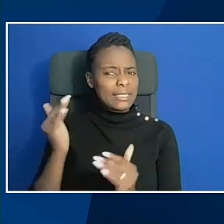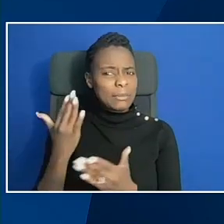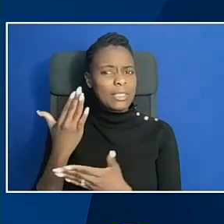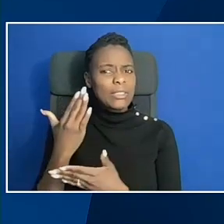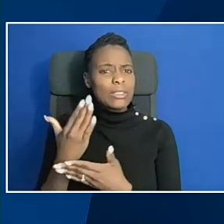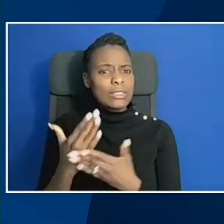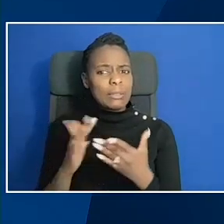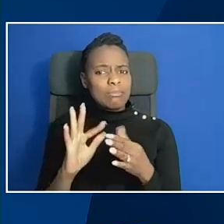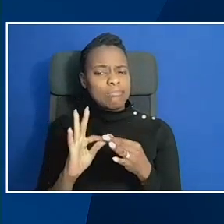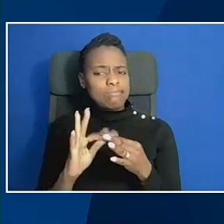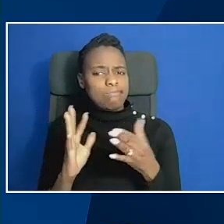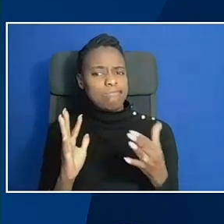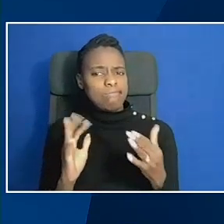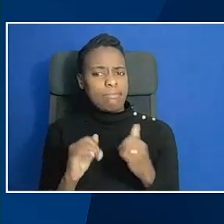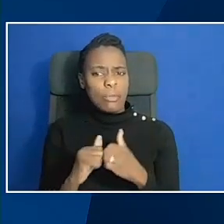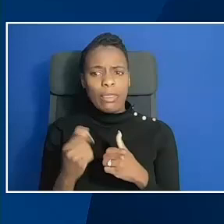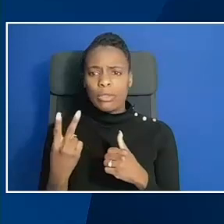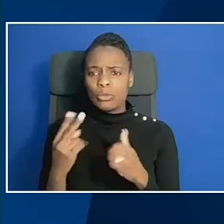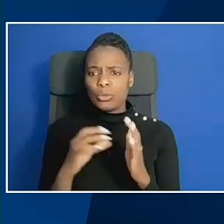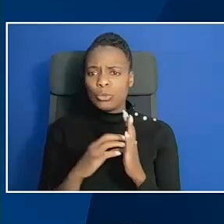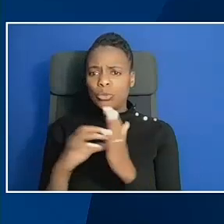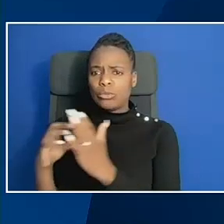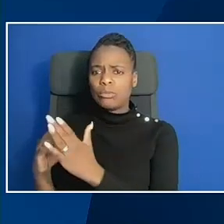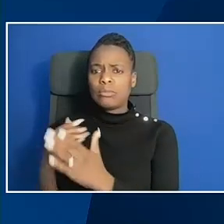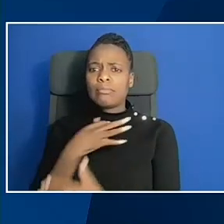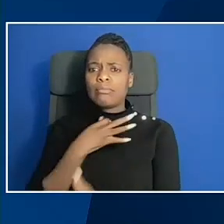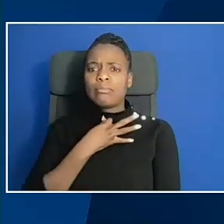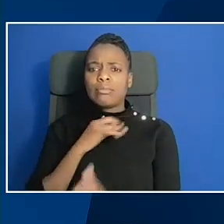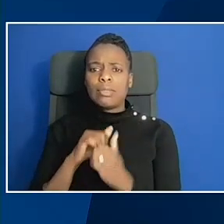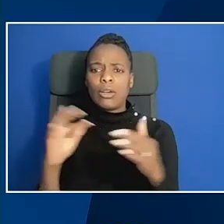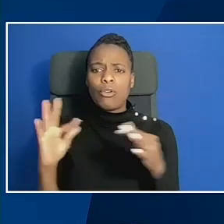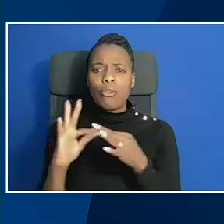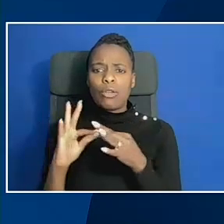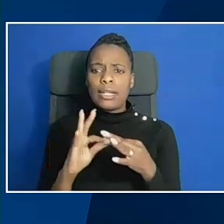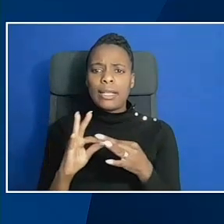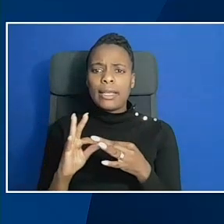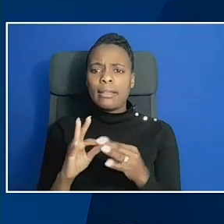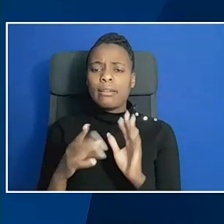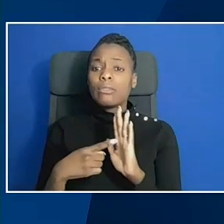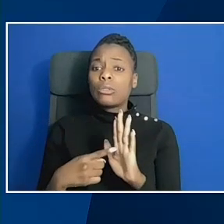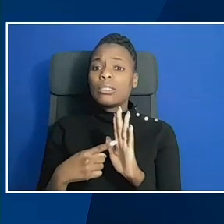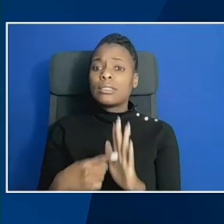between the two and just curious how they relate. For example, does subsection (d)